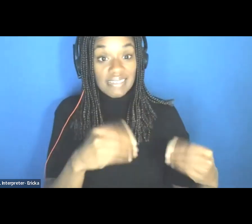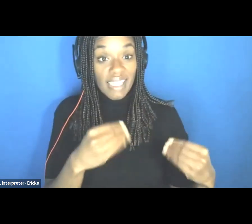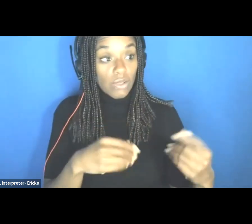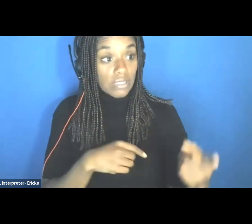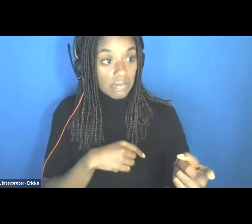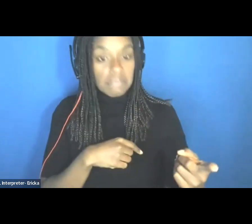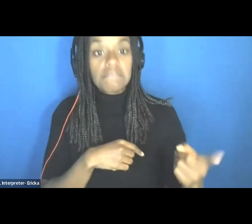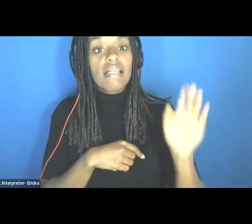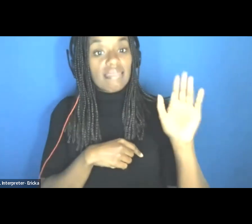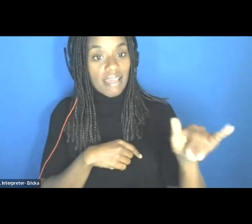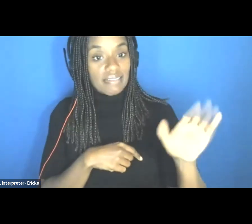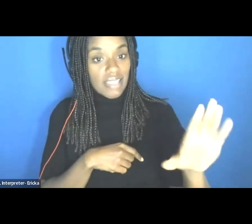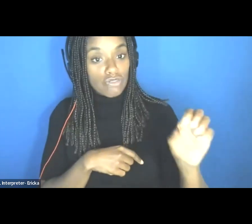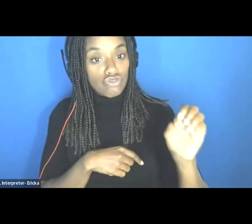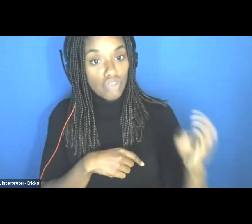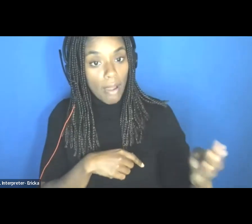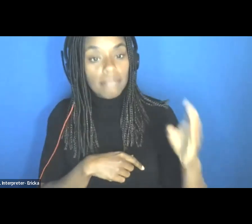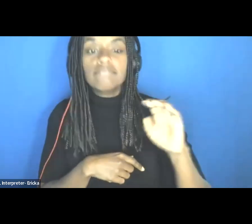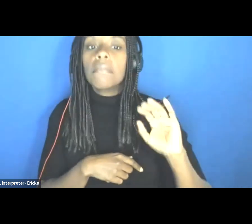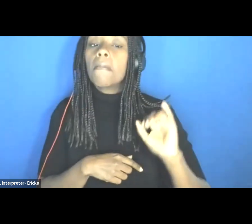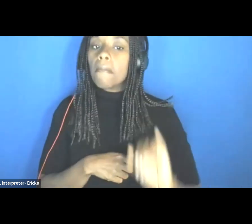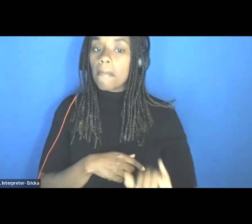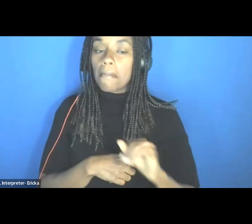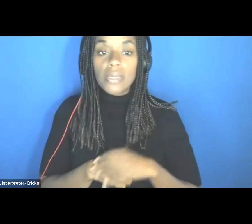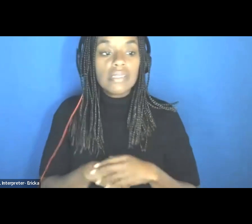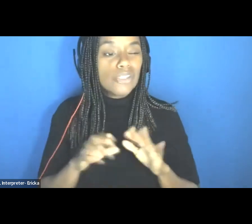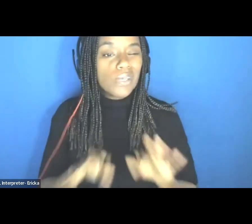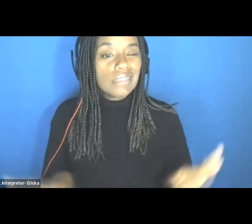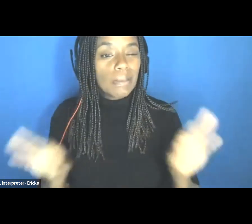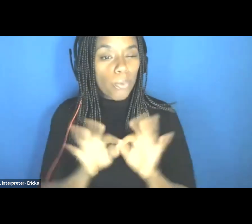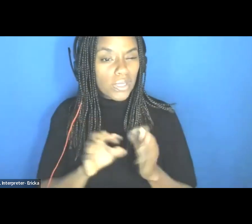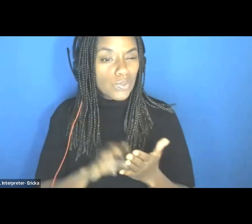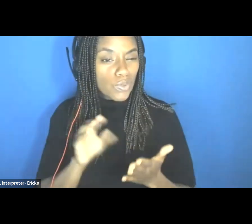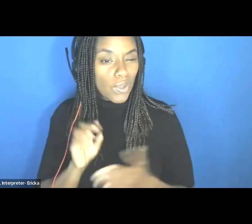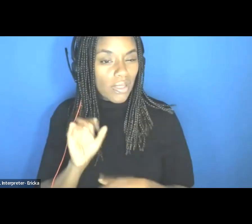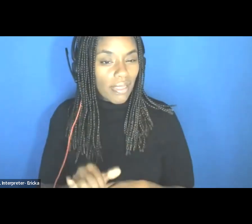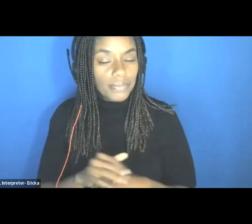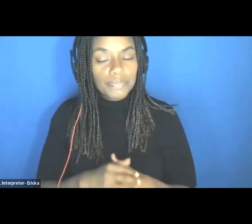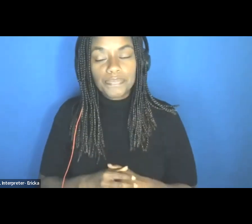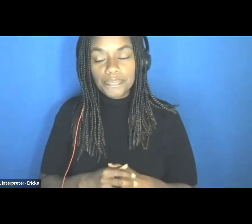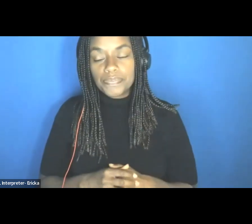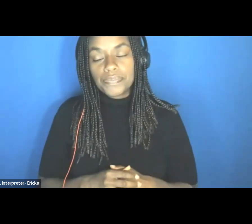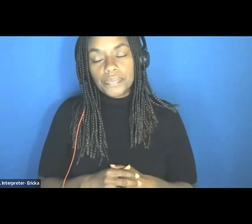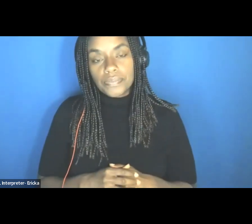If you go out, if you are at the store, they will know hey, that's sales. And this is what they -- that's CILs and this is what they do.